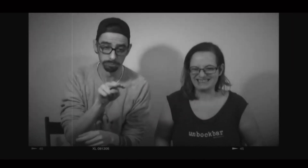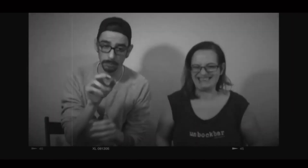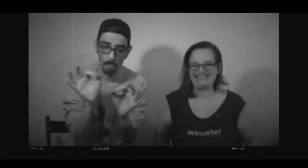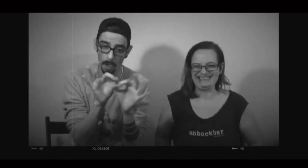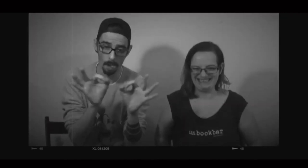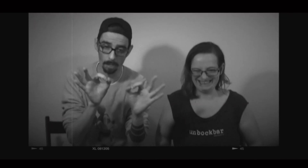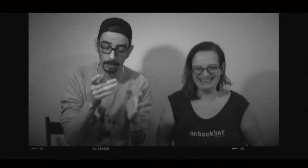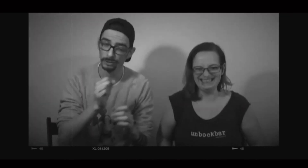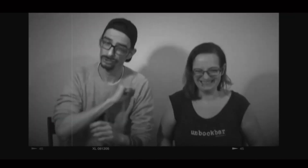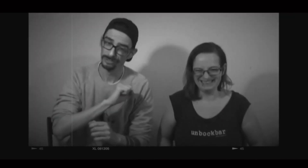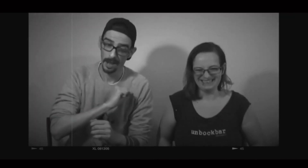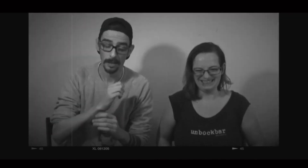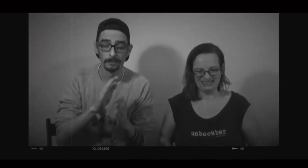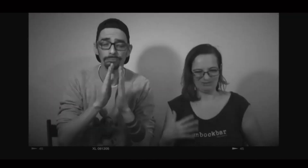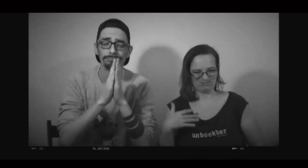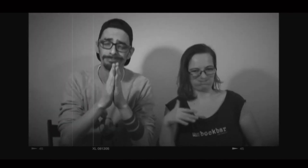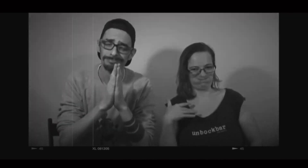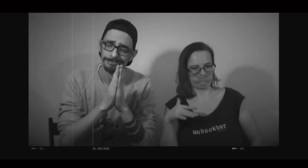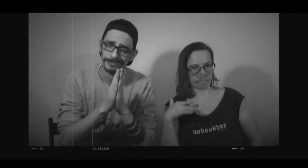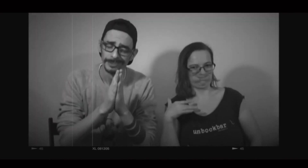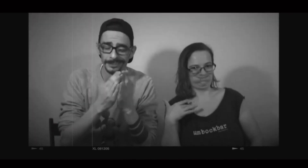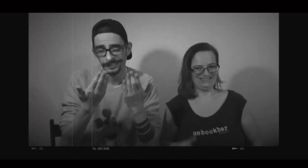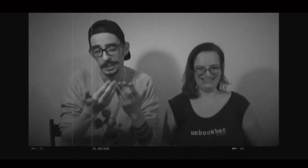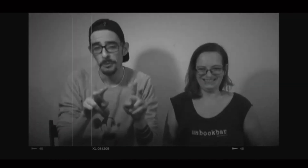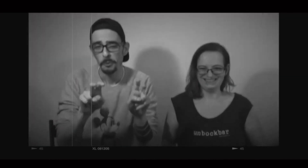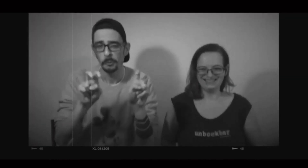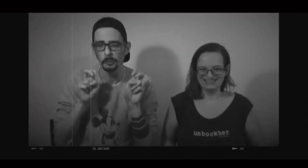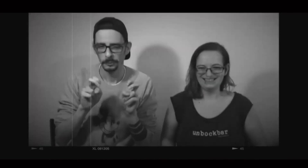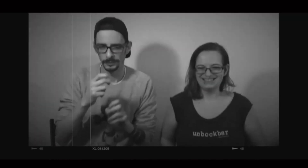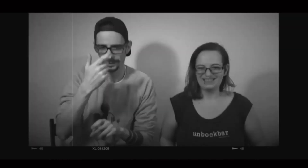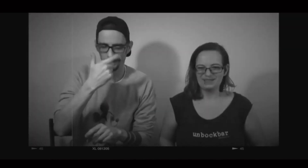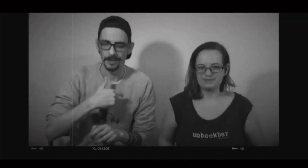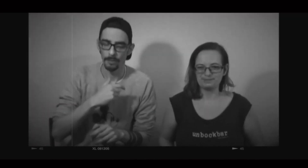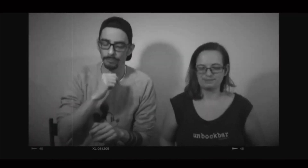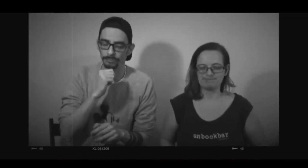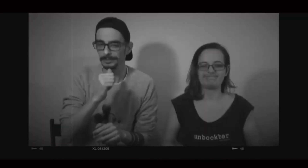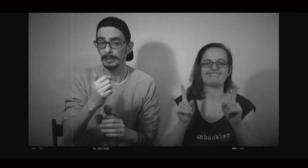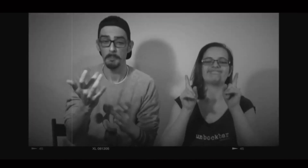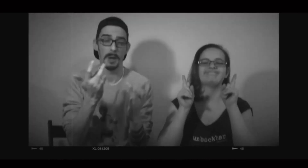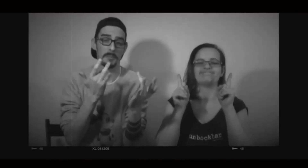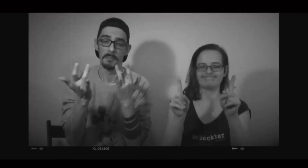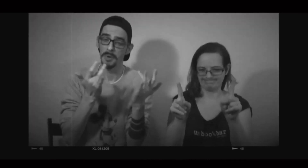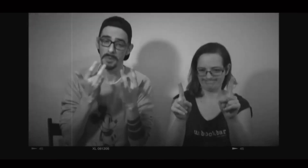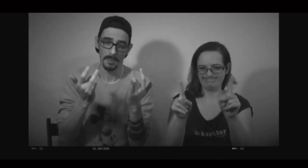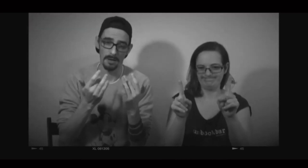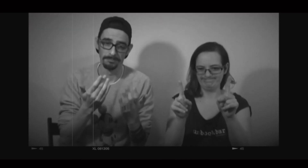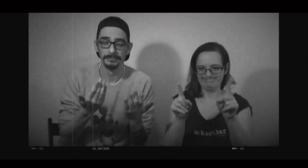furios cars on the highway. Be so kind and considerate of me and don't be too strict.